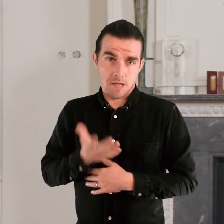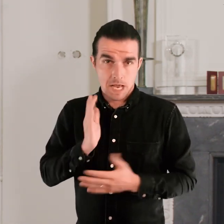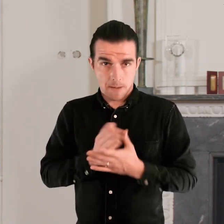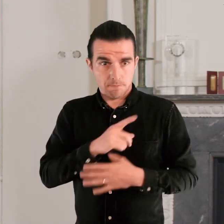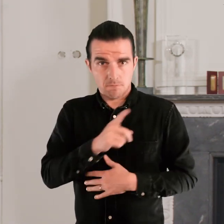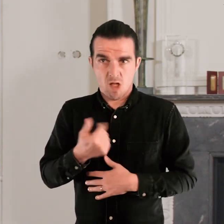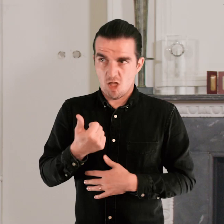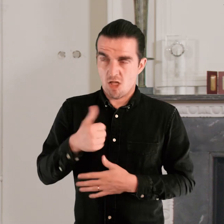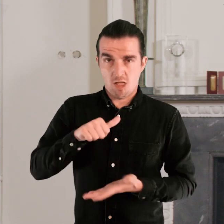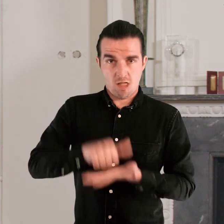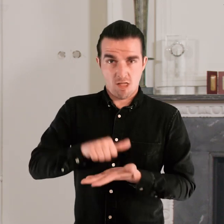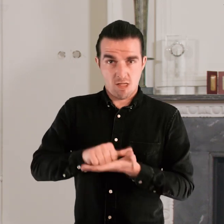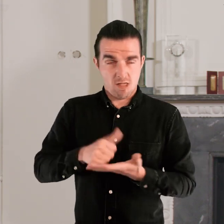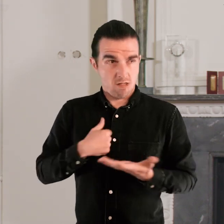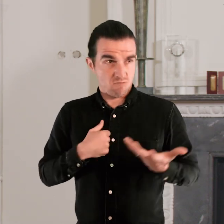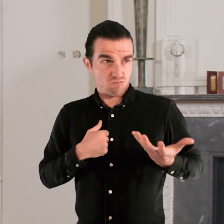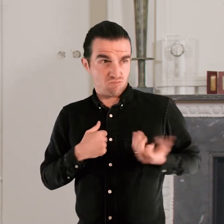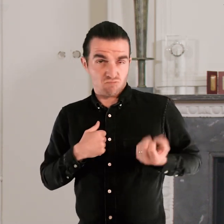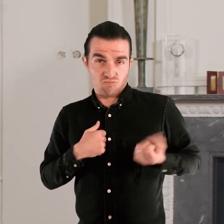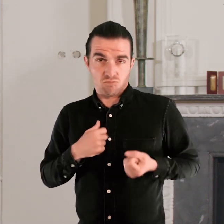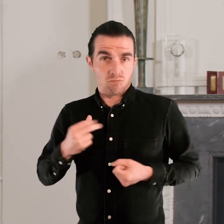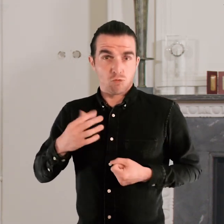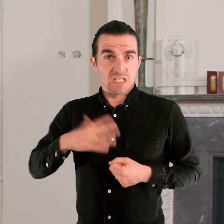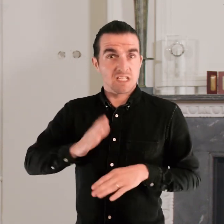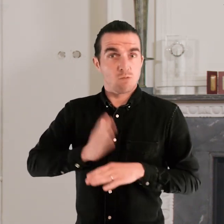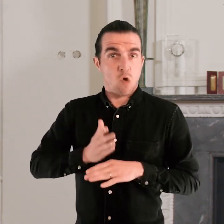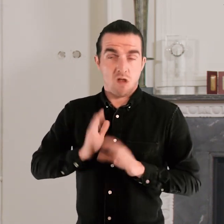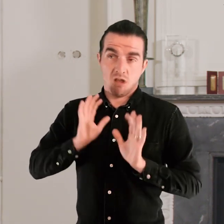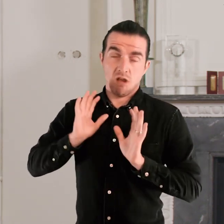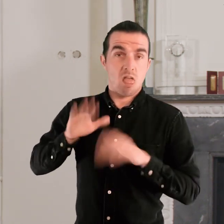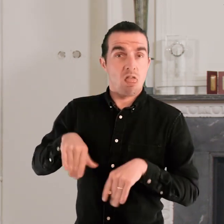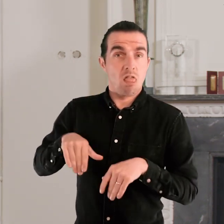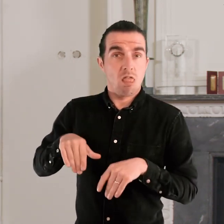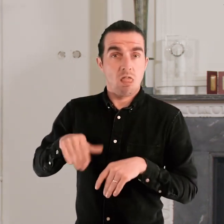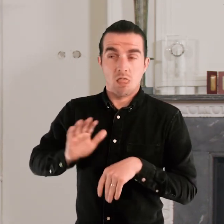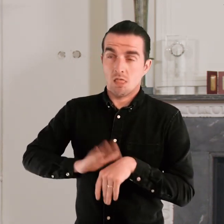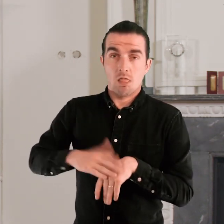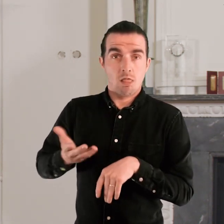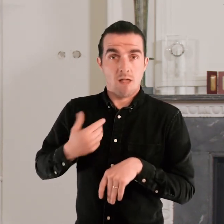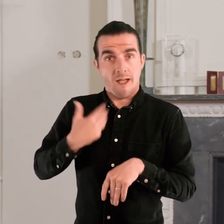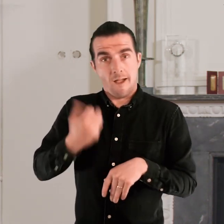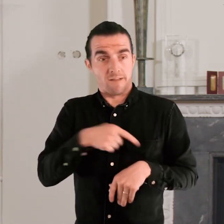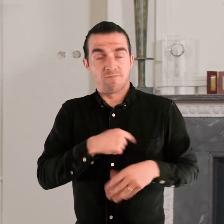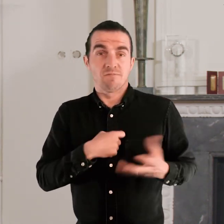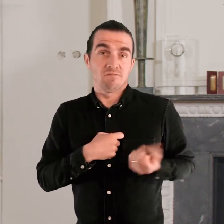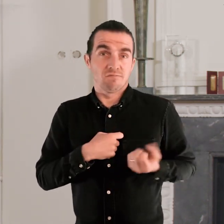with the incentive to work: Will people feel incentivised to work,